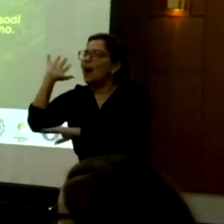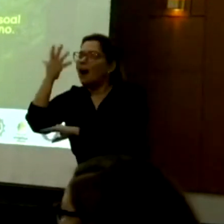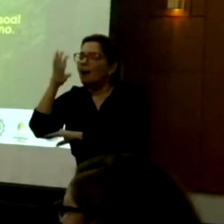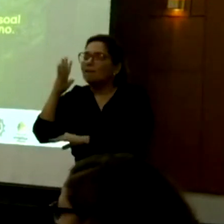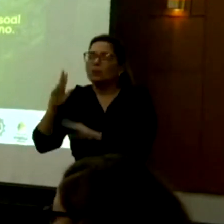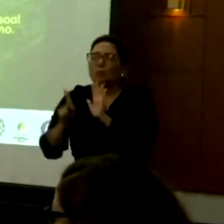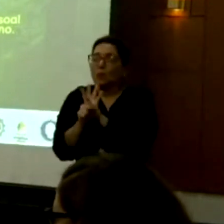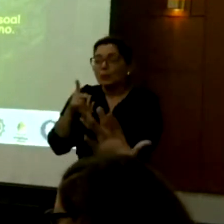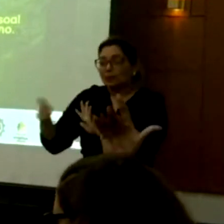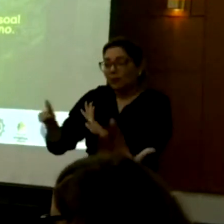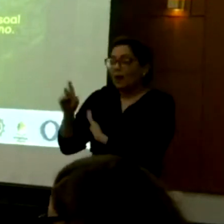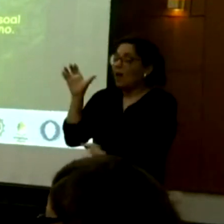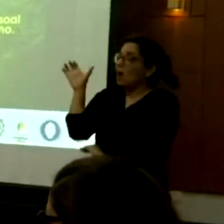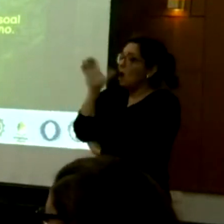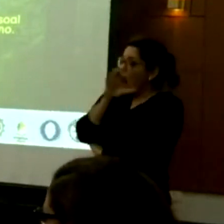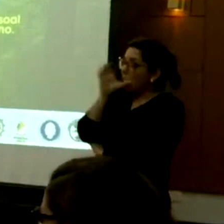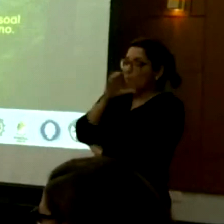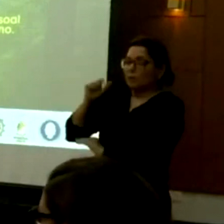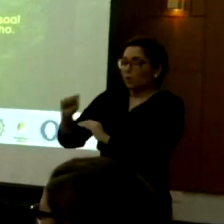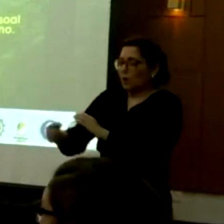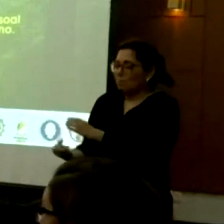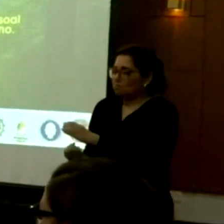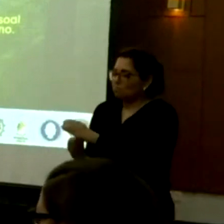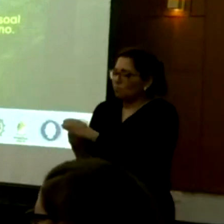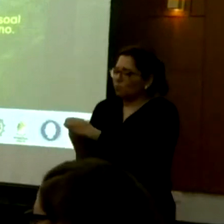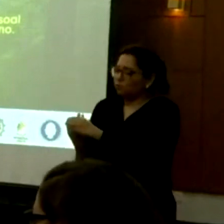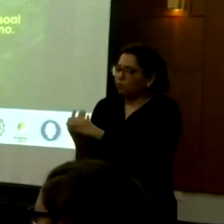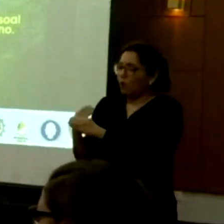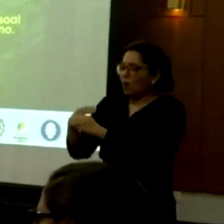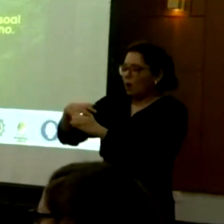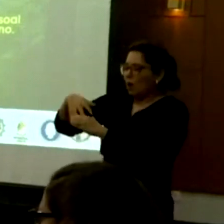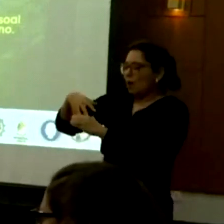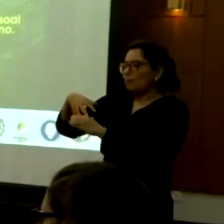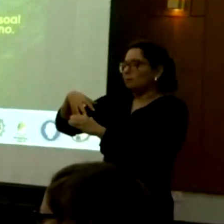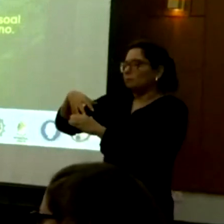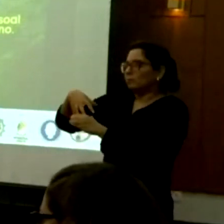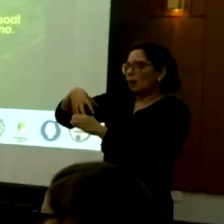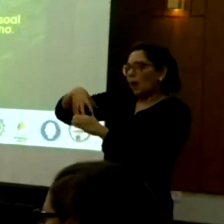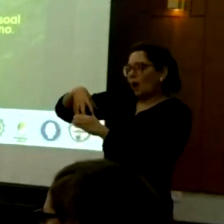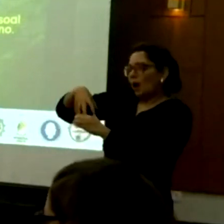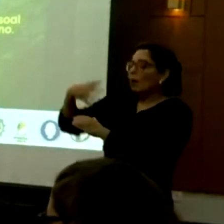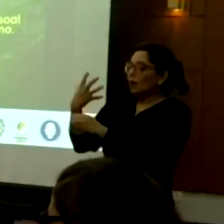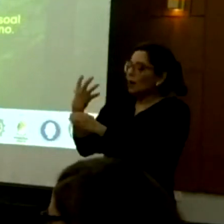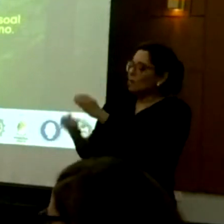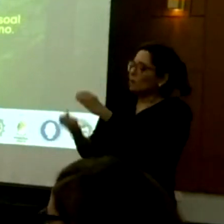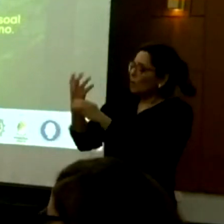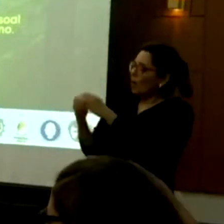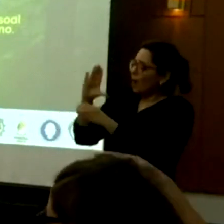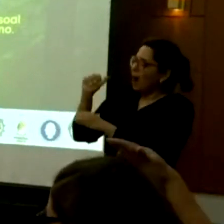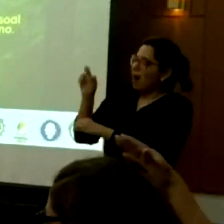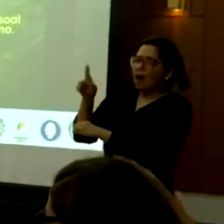accelerated, of carbon capture. of the atmosphere in an initial stage, right,